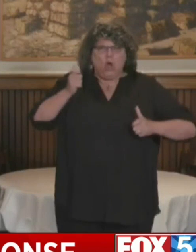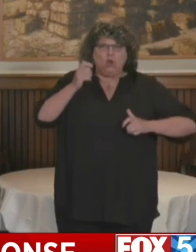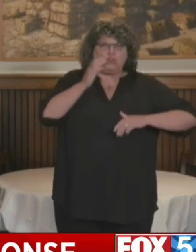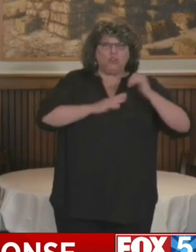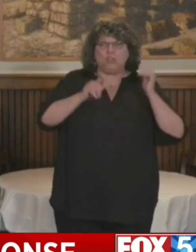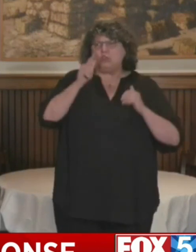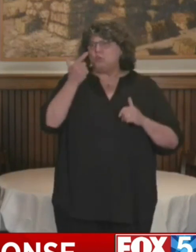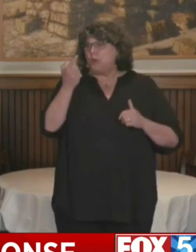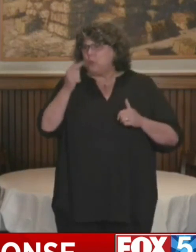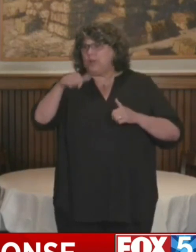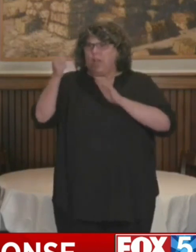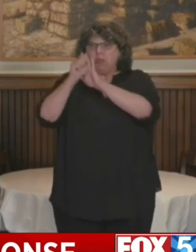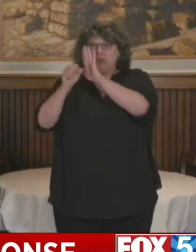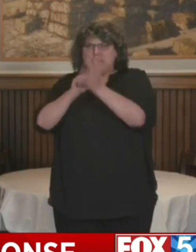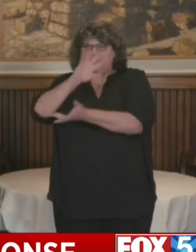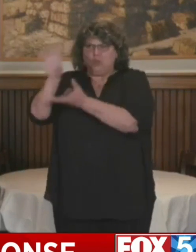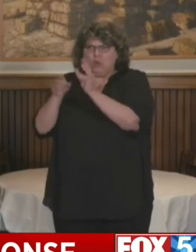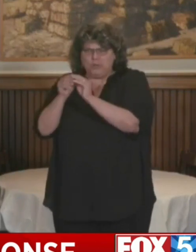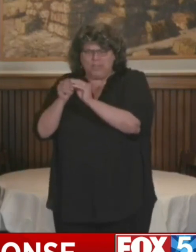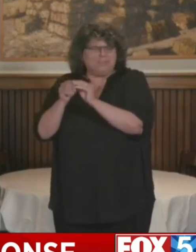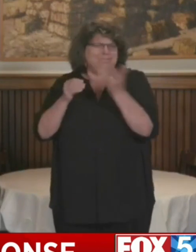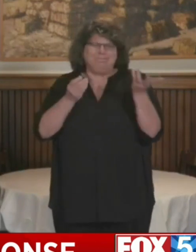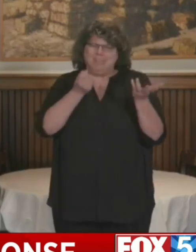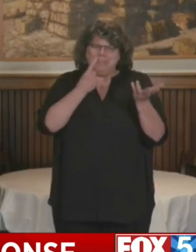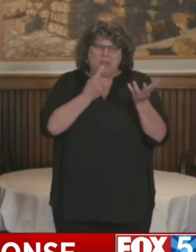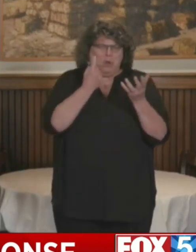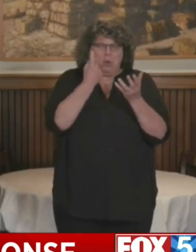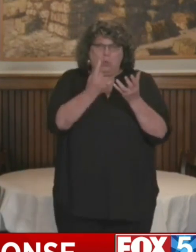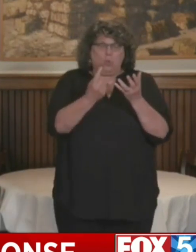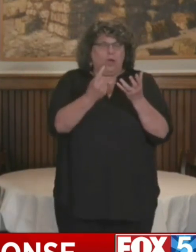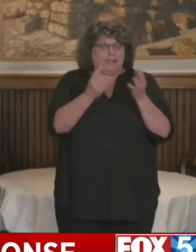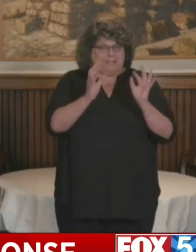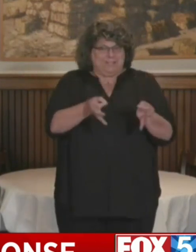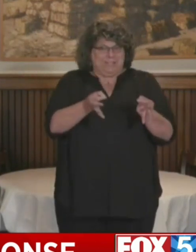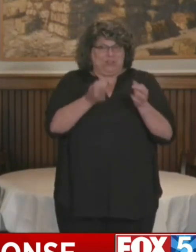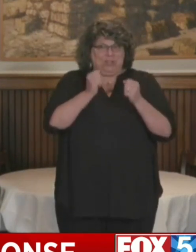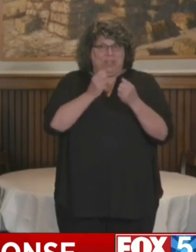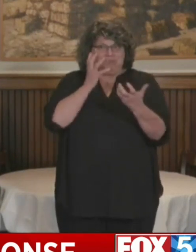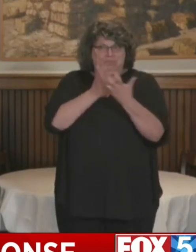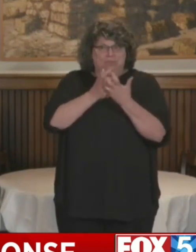THEIR REGION. IT WAS A RECOGNITION IN CALIFORNIA THAT'S LARGER POPULATION THAN